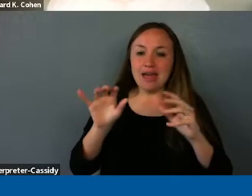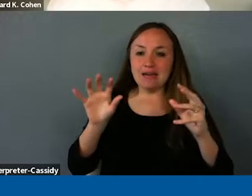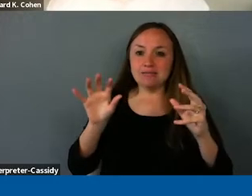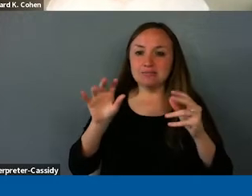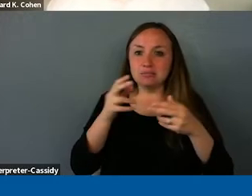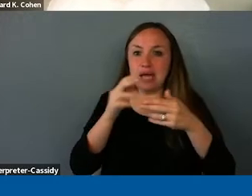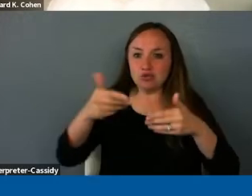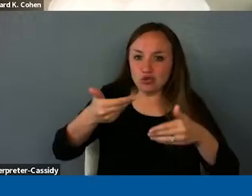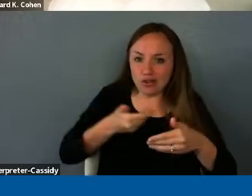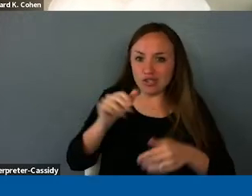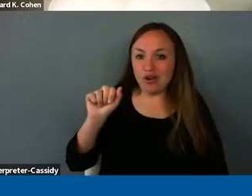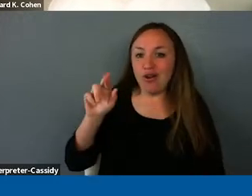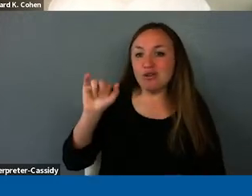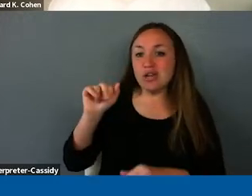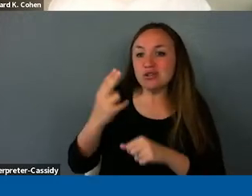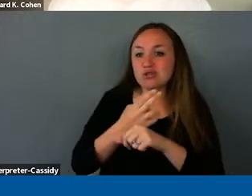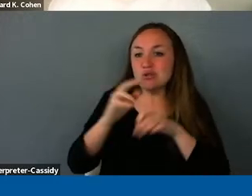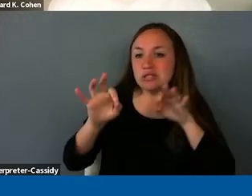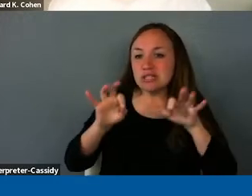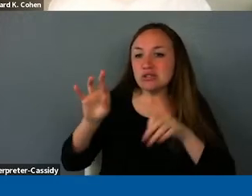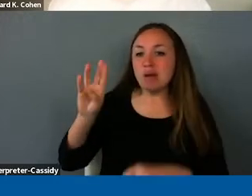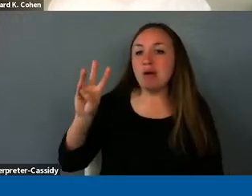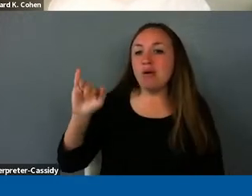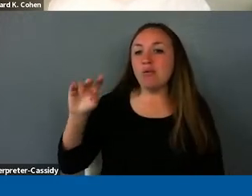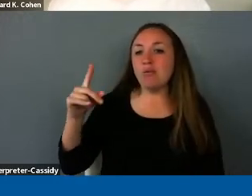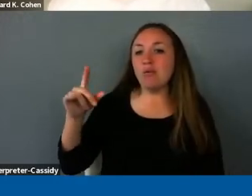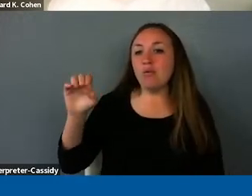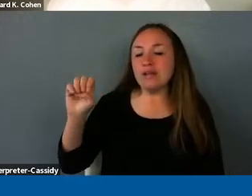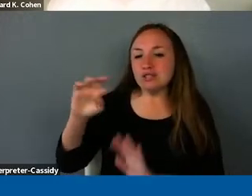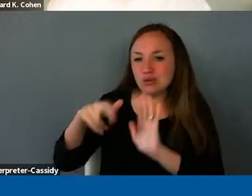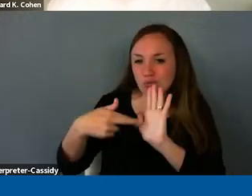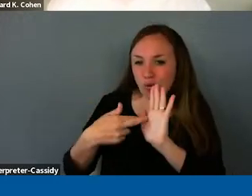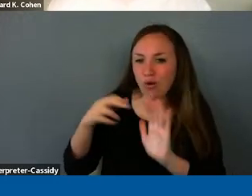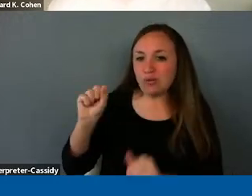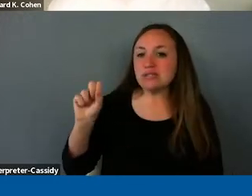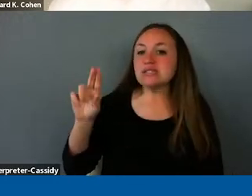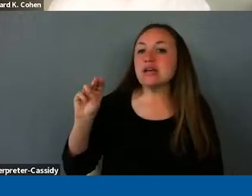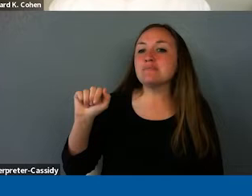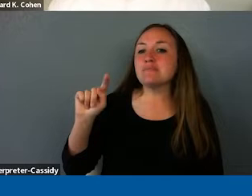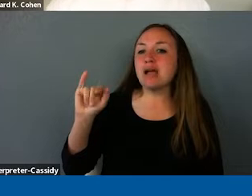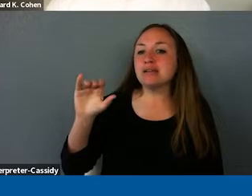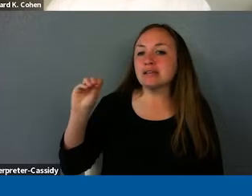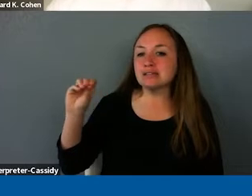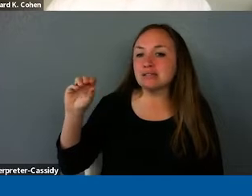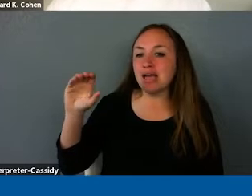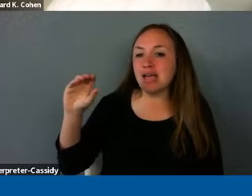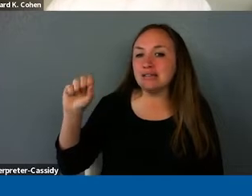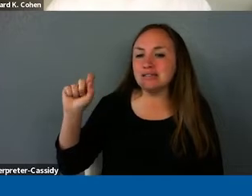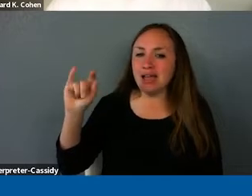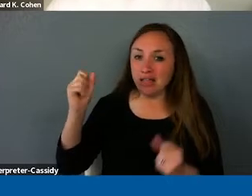ARIA is used to describe widget role semantics and state. And a lot of this is covered by existing HTML elements and properties.